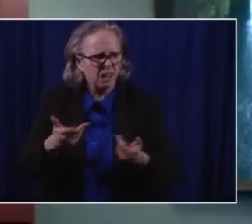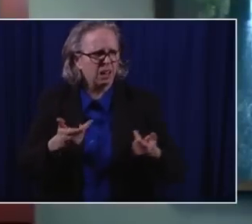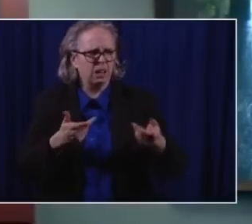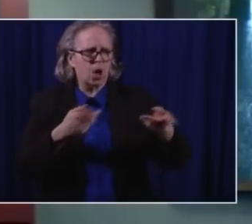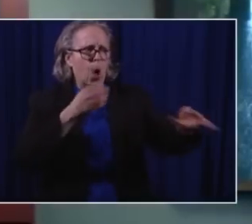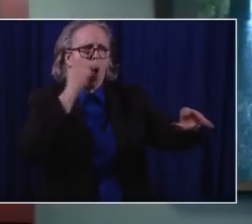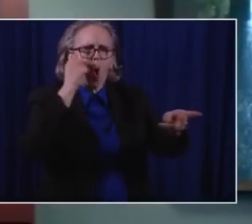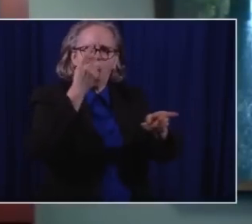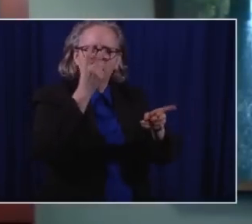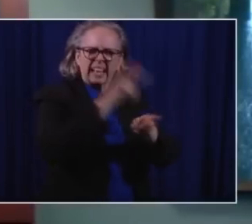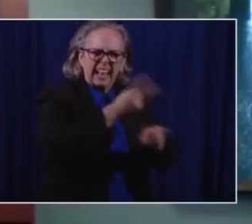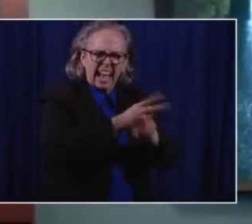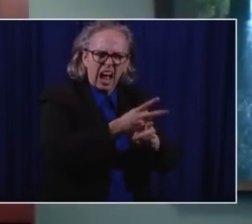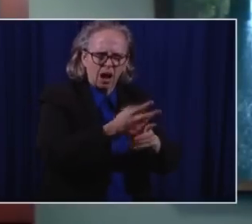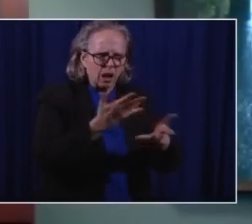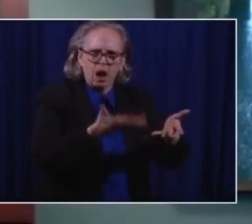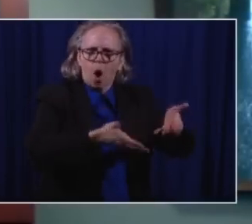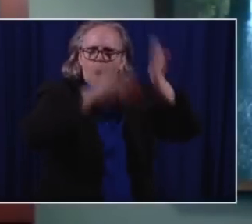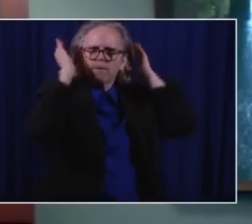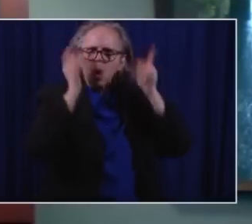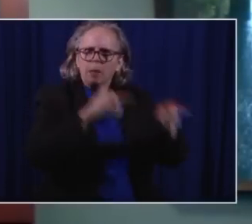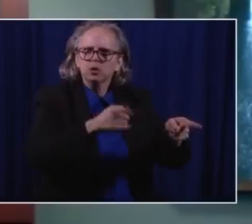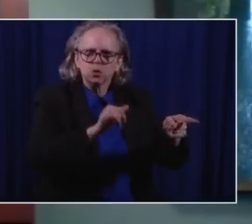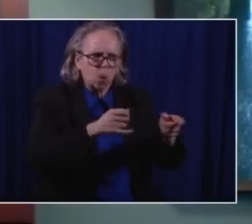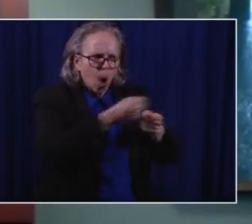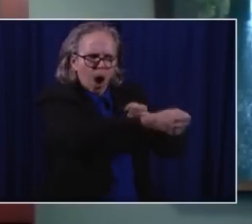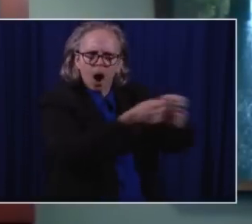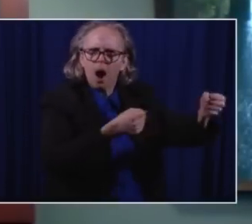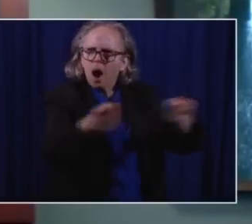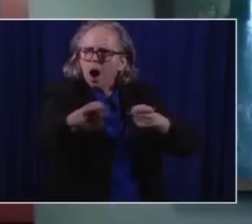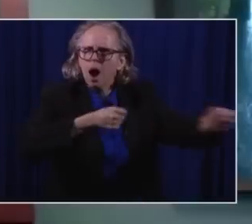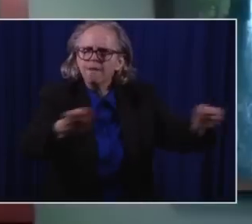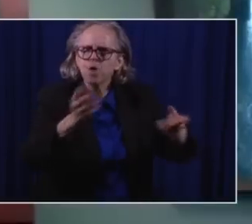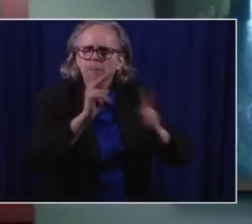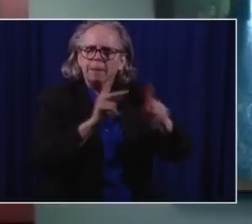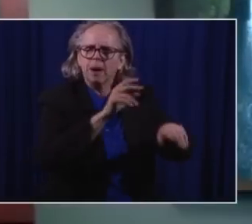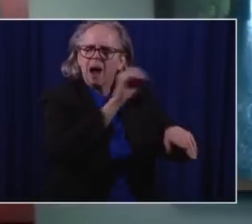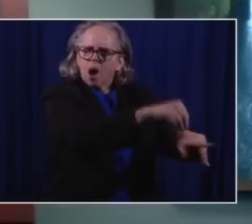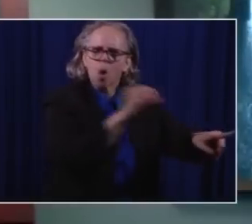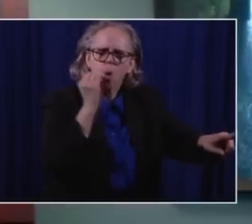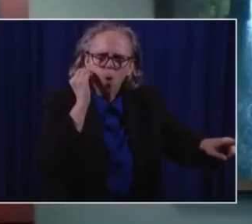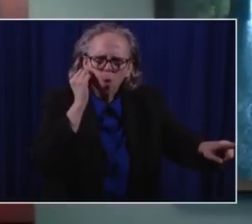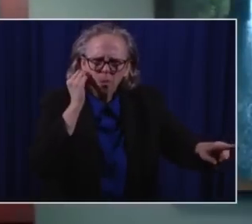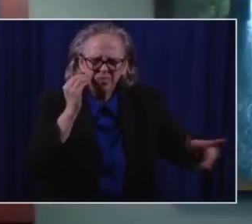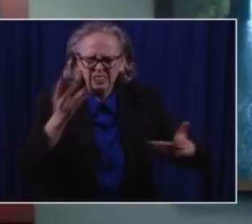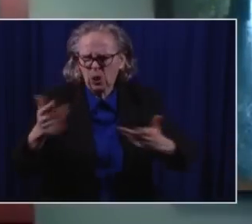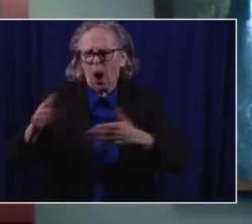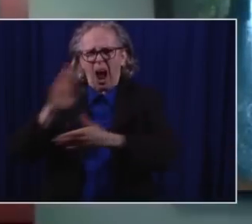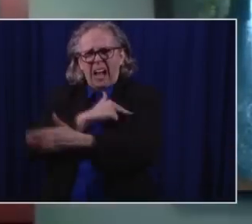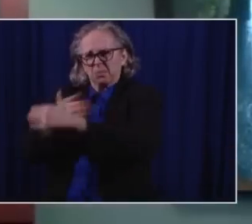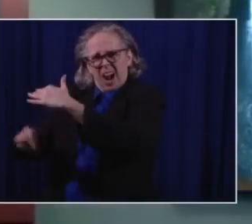Those are all pieces of the health care puzzle that are also being very taxing overburdened by this. So again